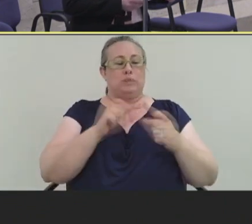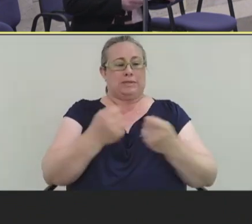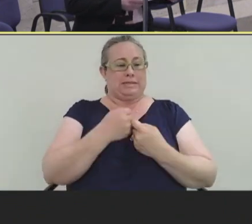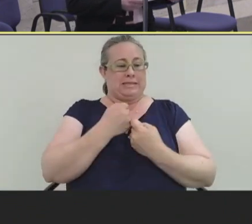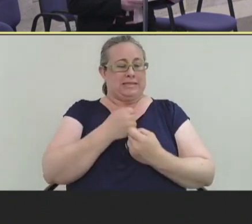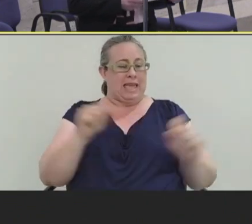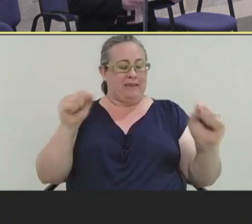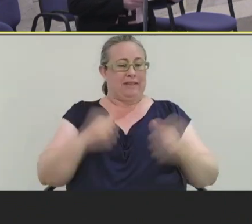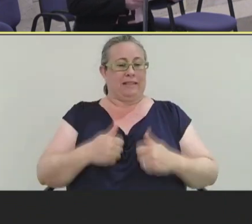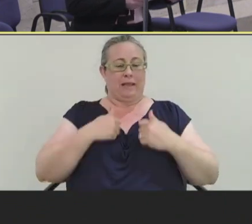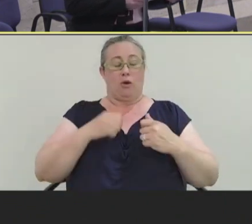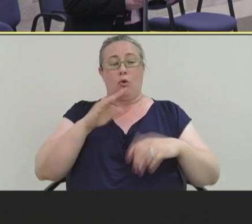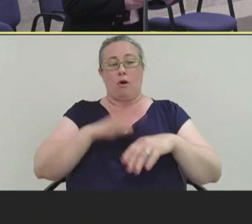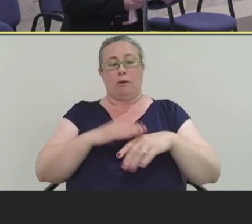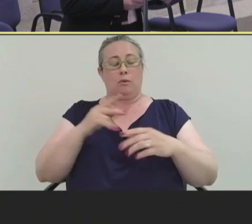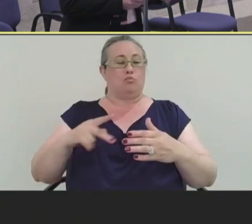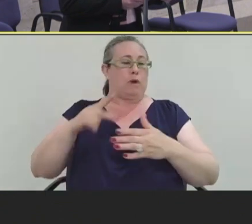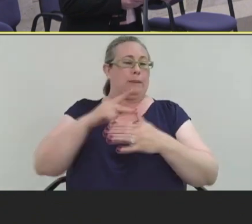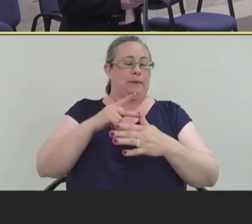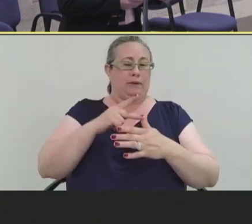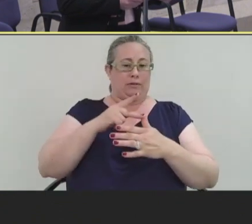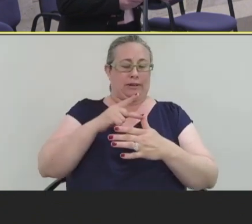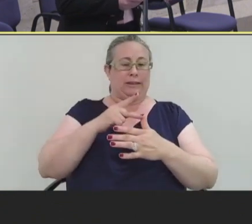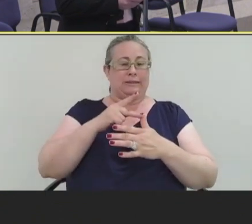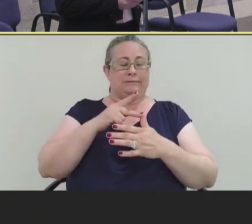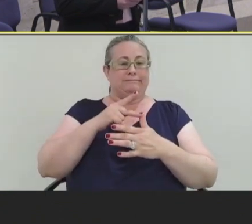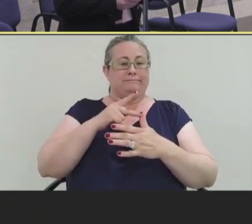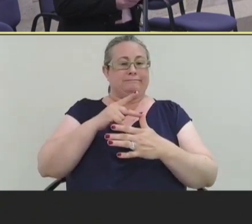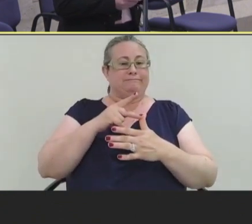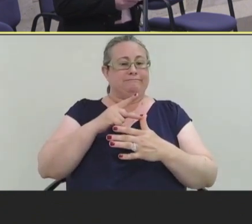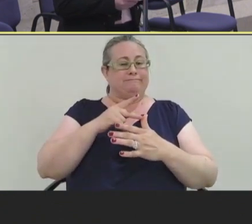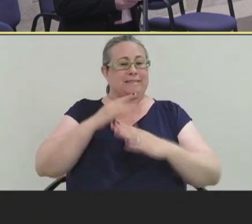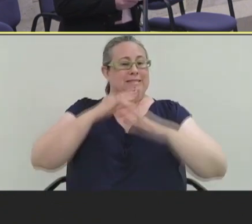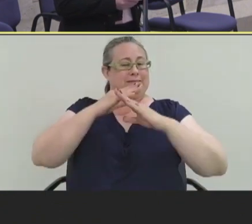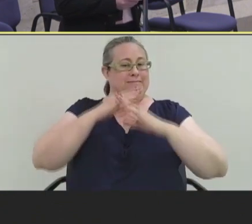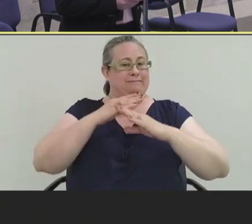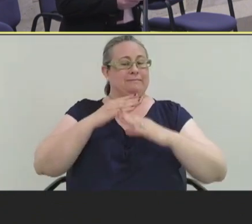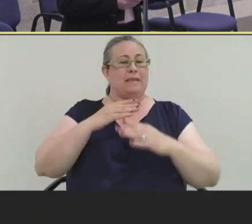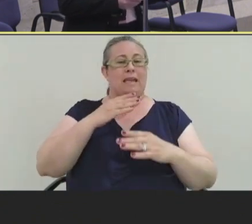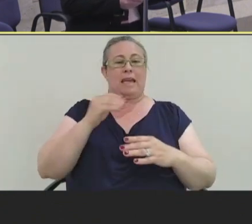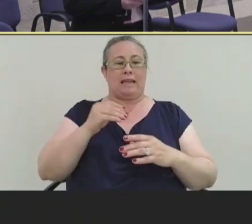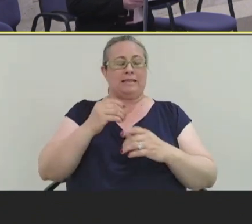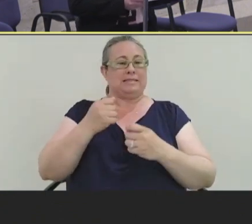prevention and the prevention of metastases. Now, when we launched the Artemis Project in 2010,